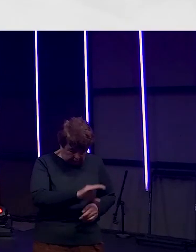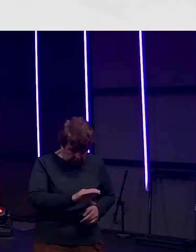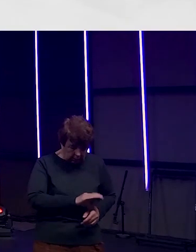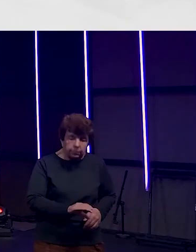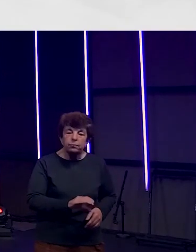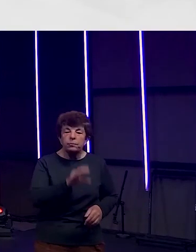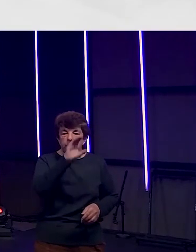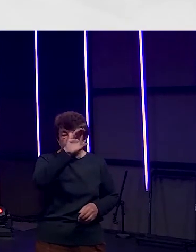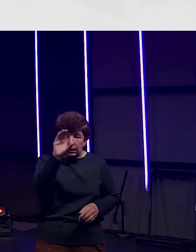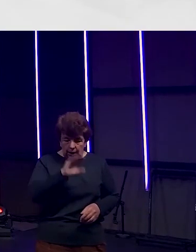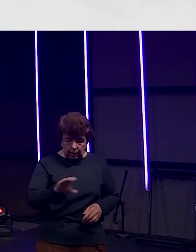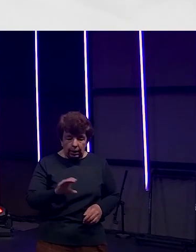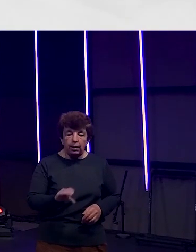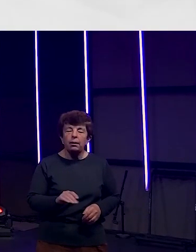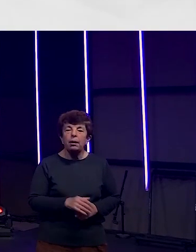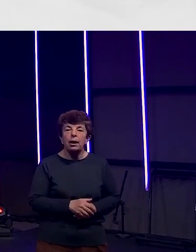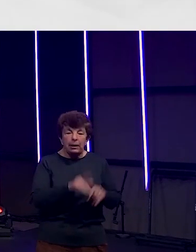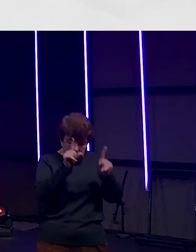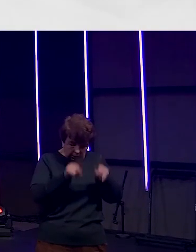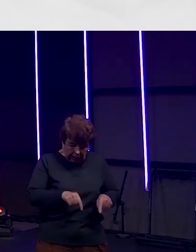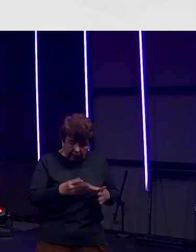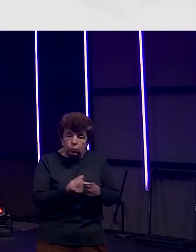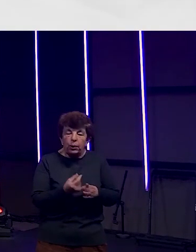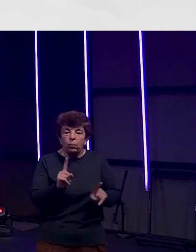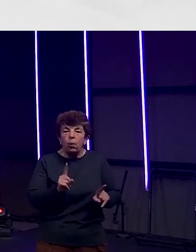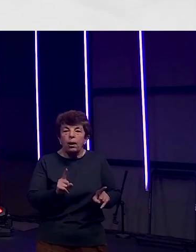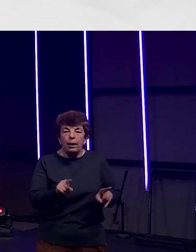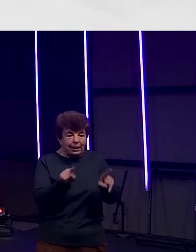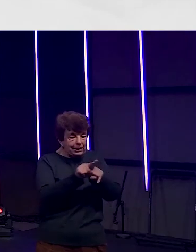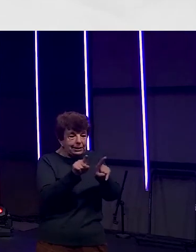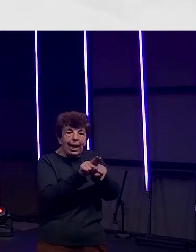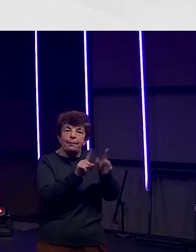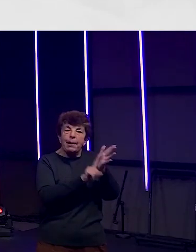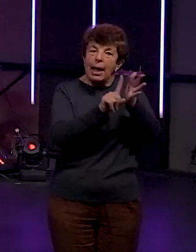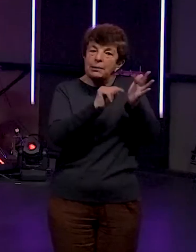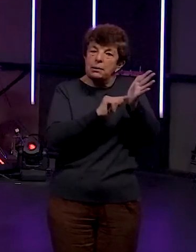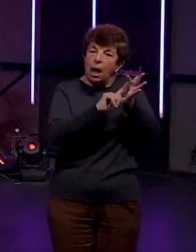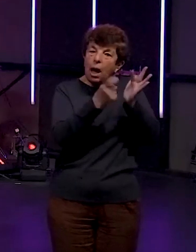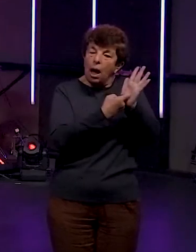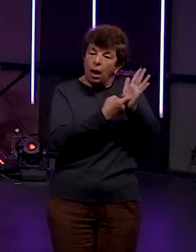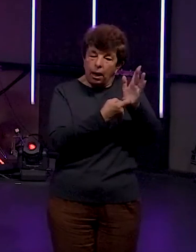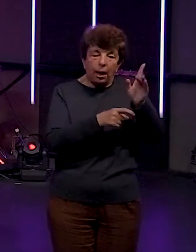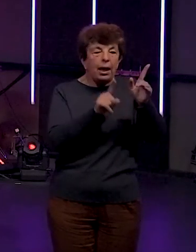each verse in each section starts off with the same letter. So in the Aleph or